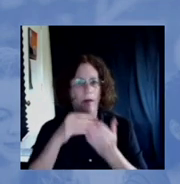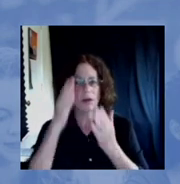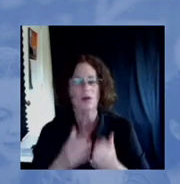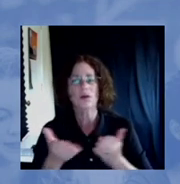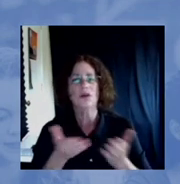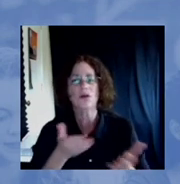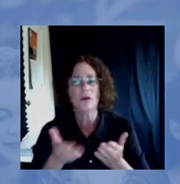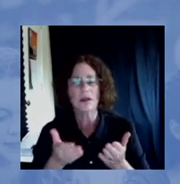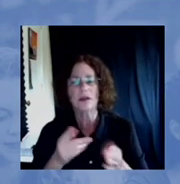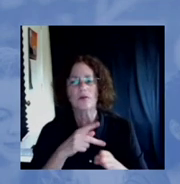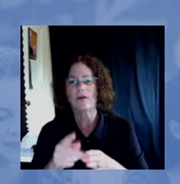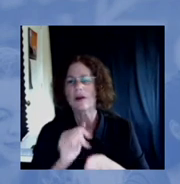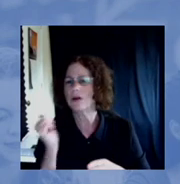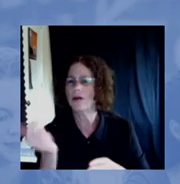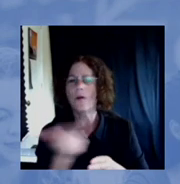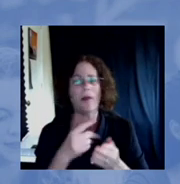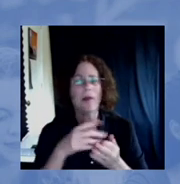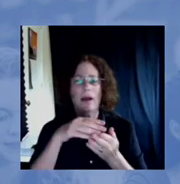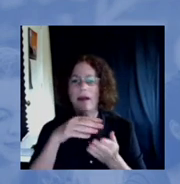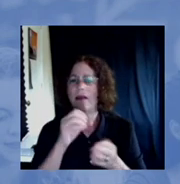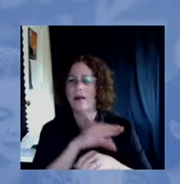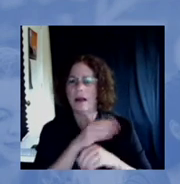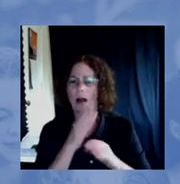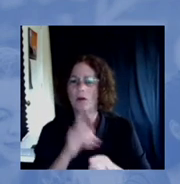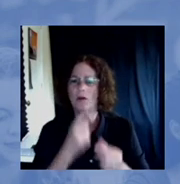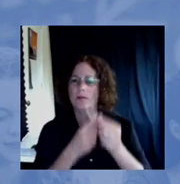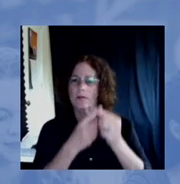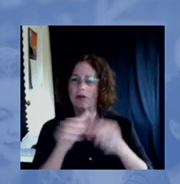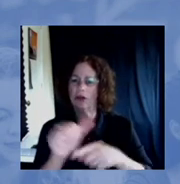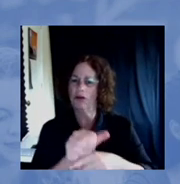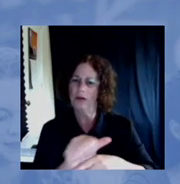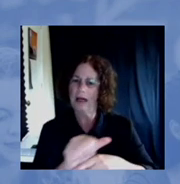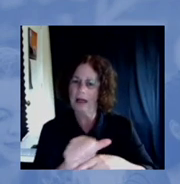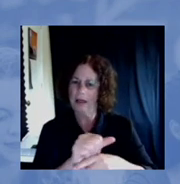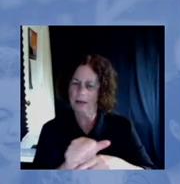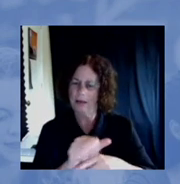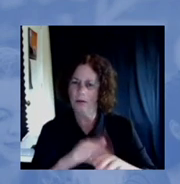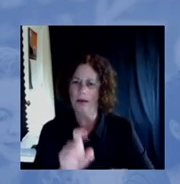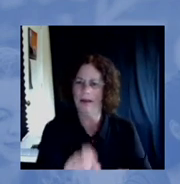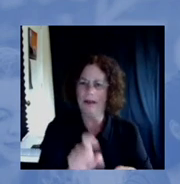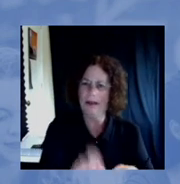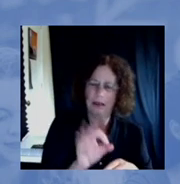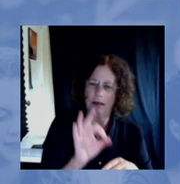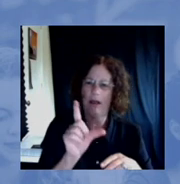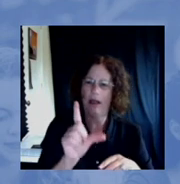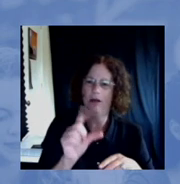ALL OUR COUNSELORS, ARE ESPECIALLY TRAINED ON THE NEEDS OF THE LGBTQ COMMUNITY, ALL OF